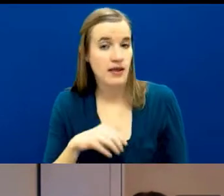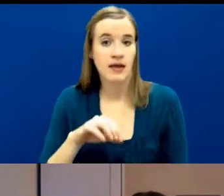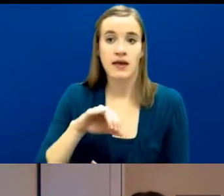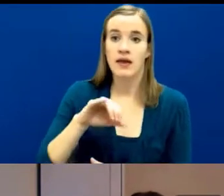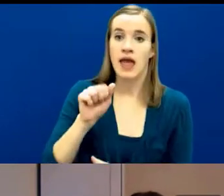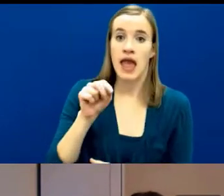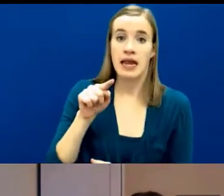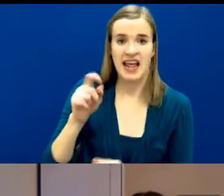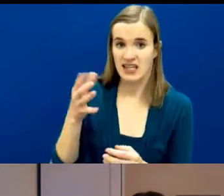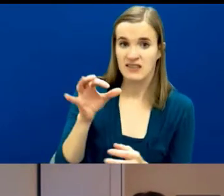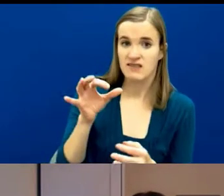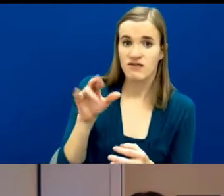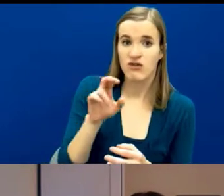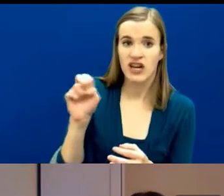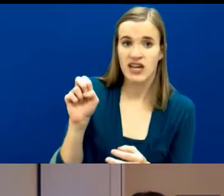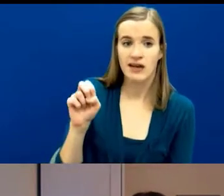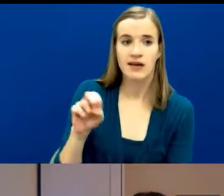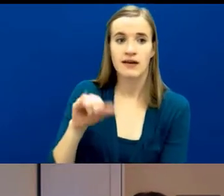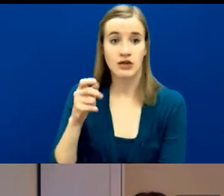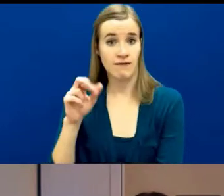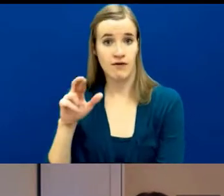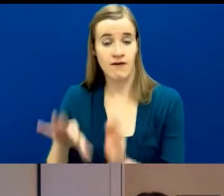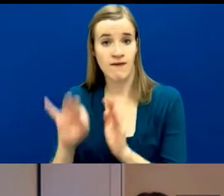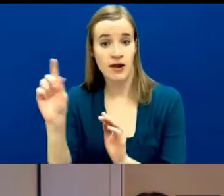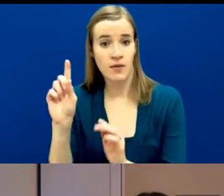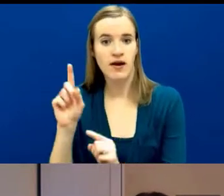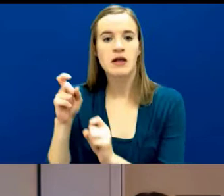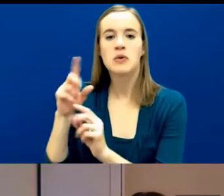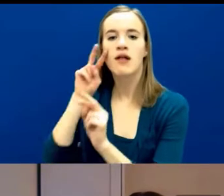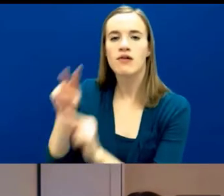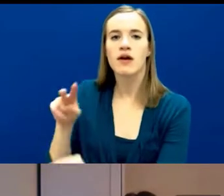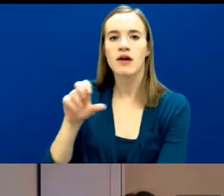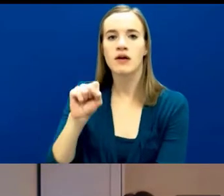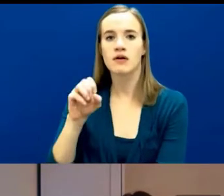Jennifer: You can get it either on Source's website, or you can also get it on my website